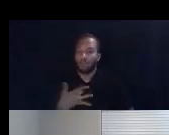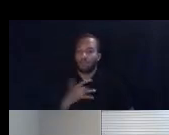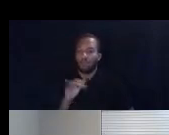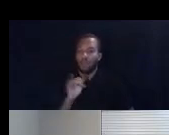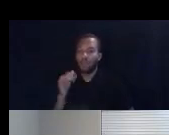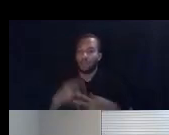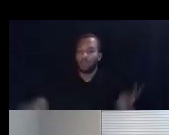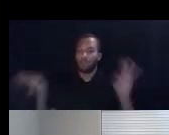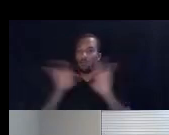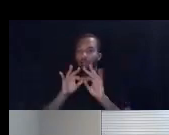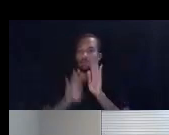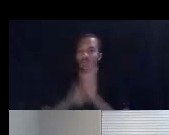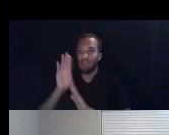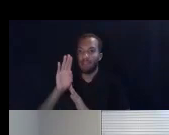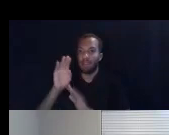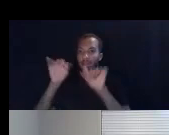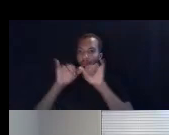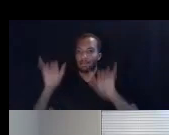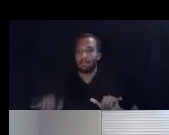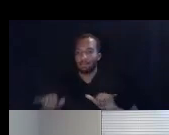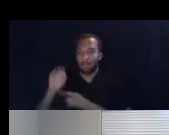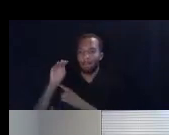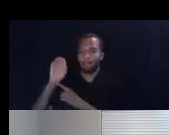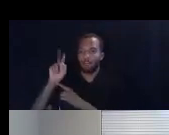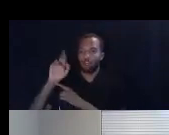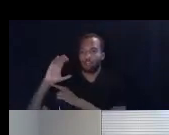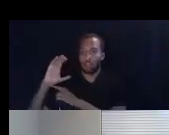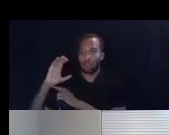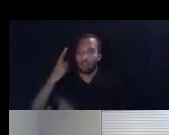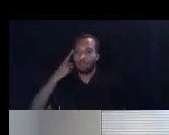to guide our committee work and our CHIP strategies as they move forward.